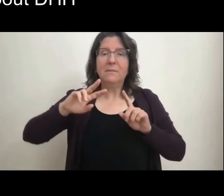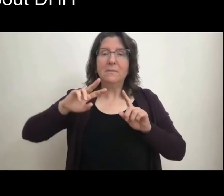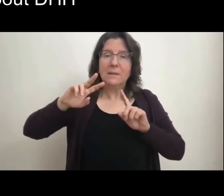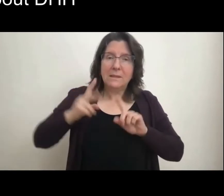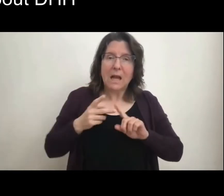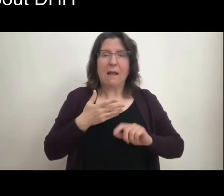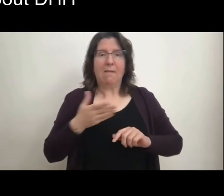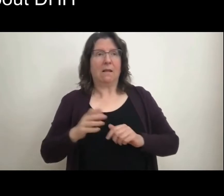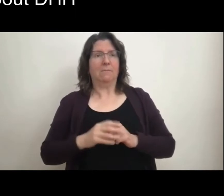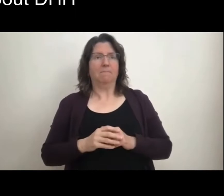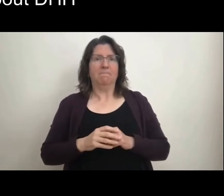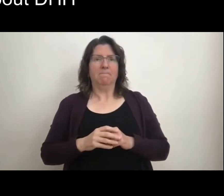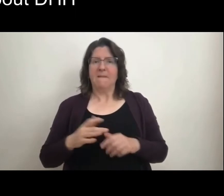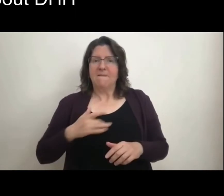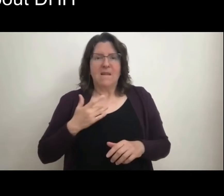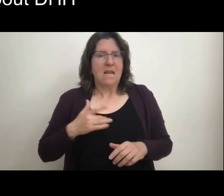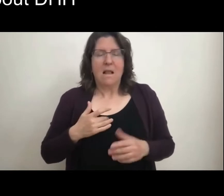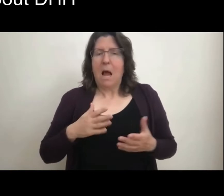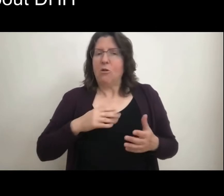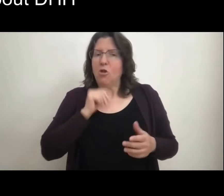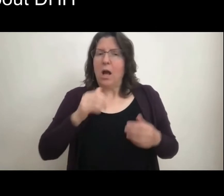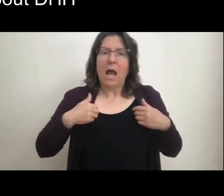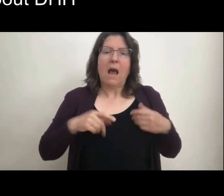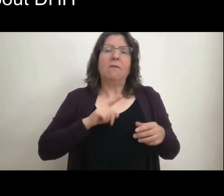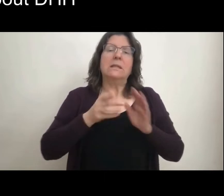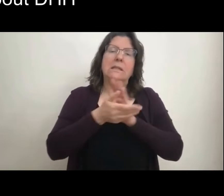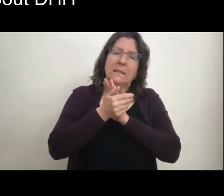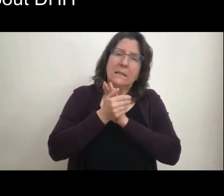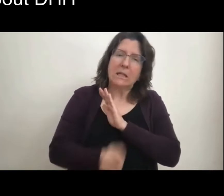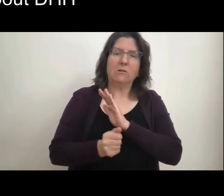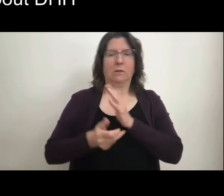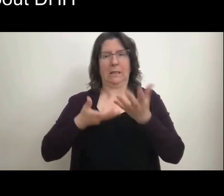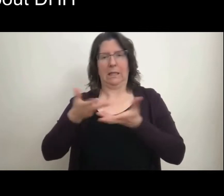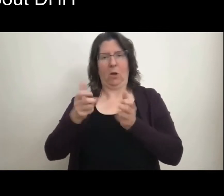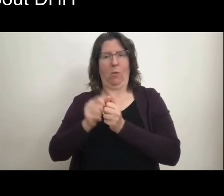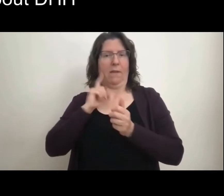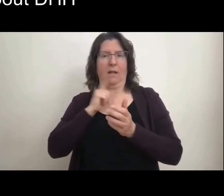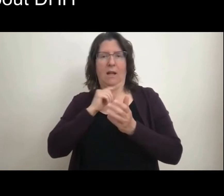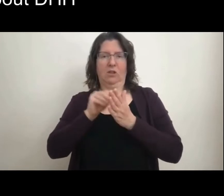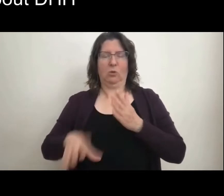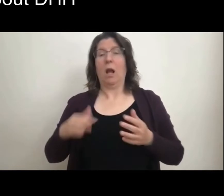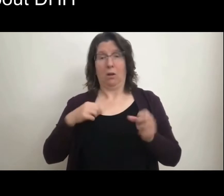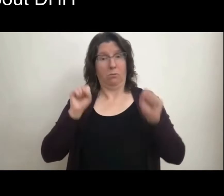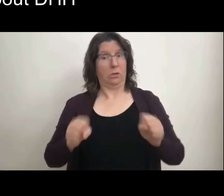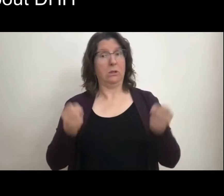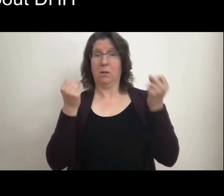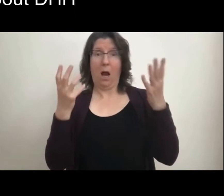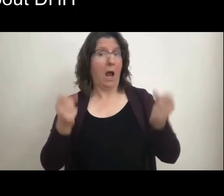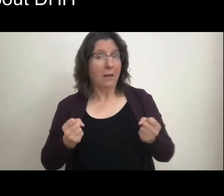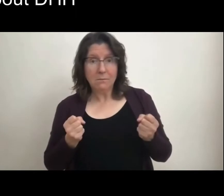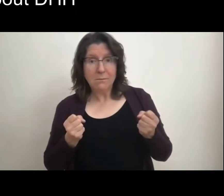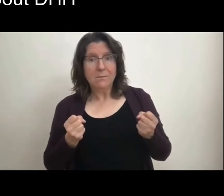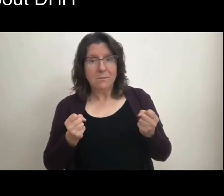And I was still inculcated into the model I was taught to buy into.